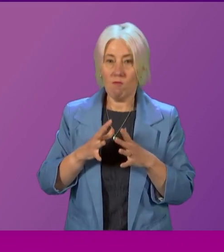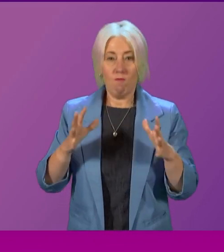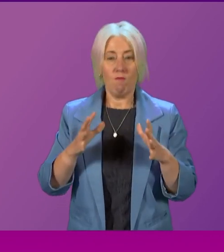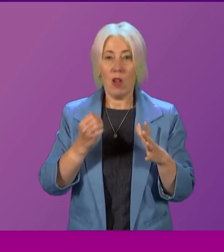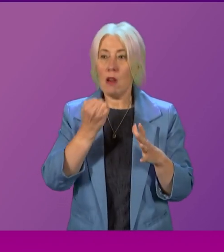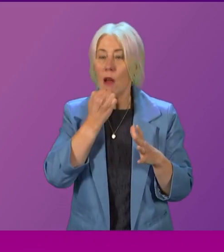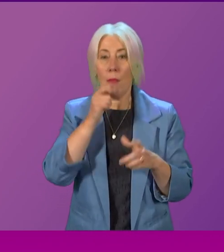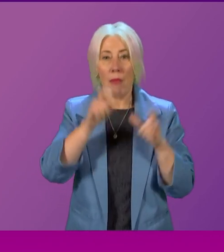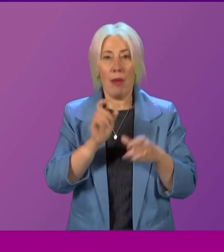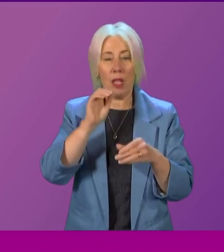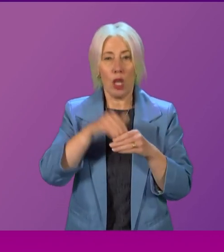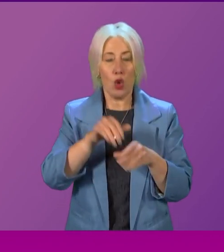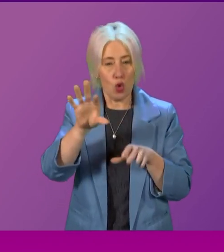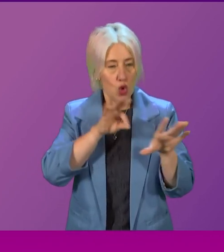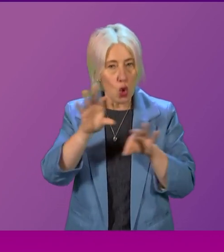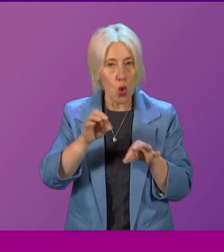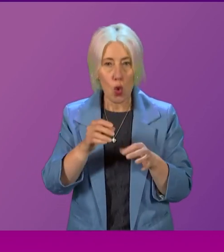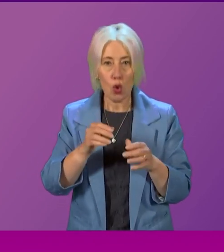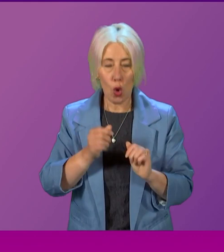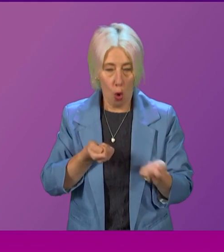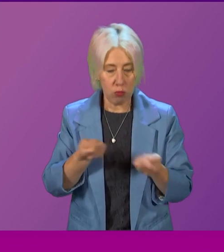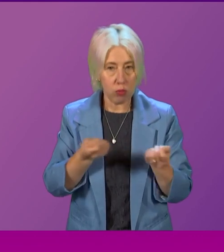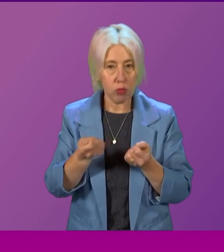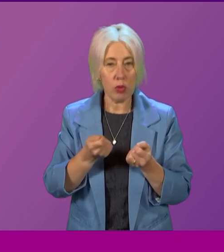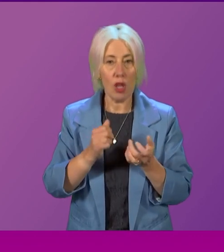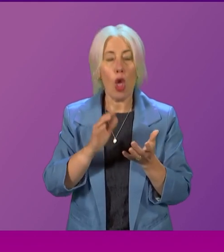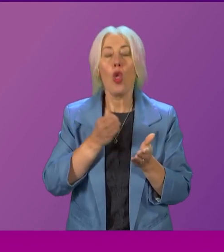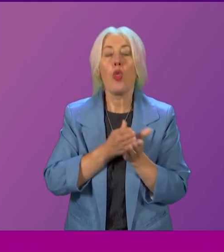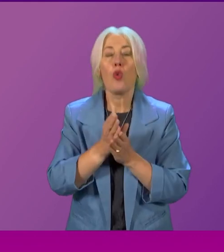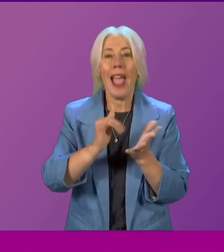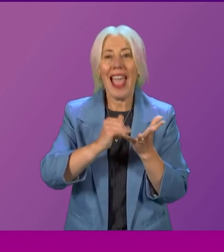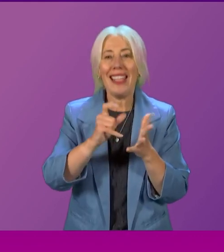people involved in choosing and controlling social care support through self-directed support.